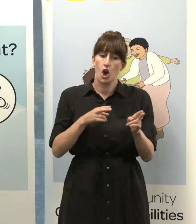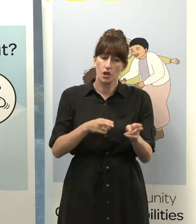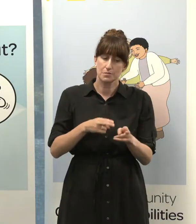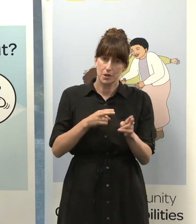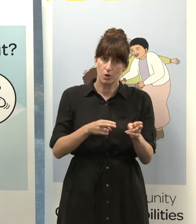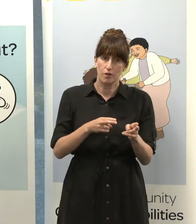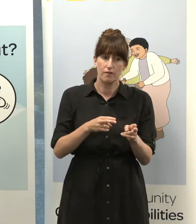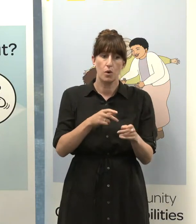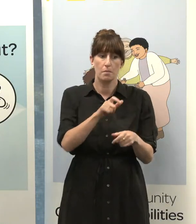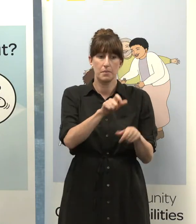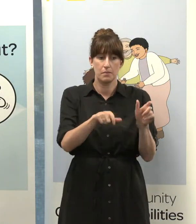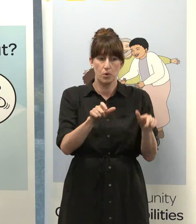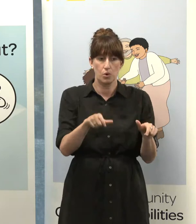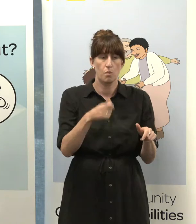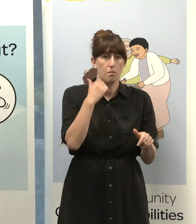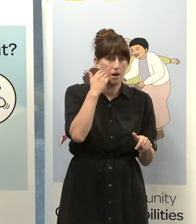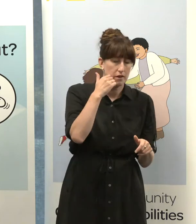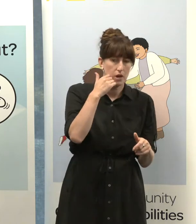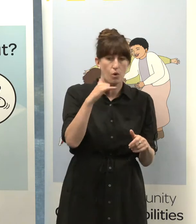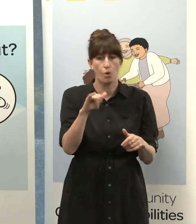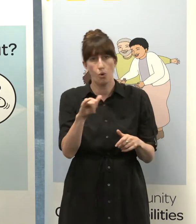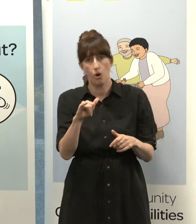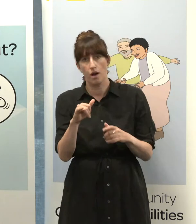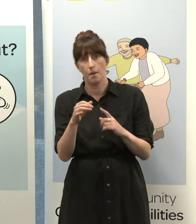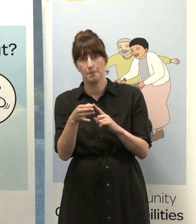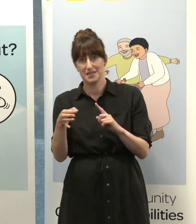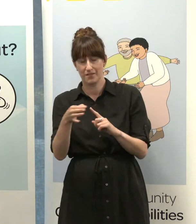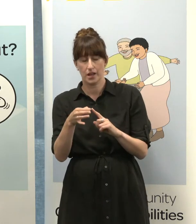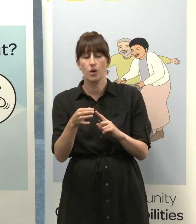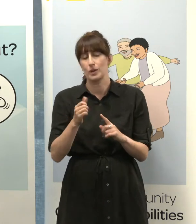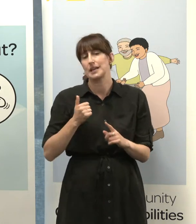the care they need, and then being able to look after themselves at home.